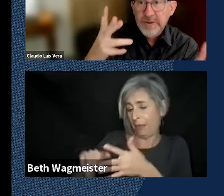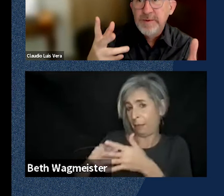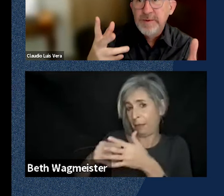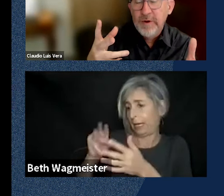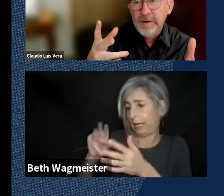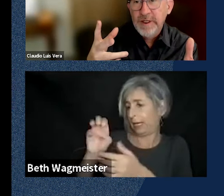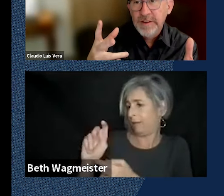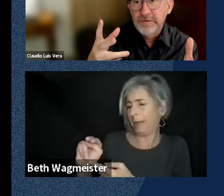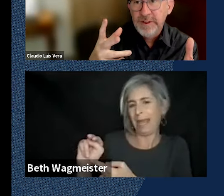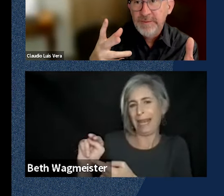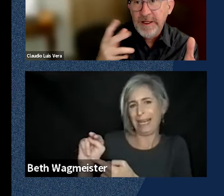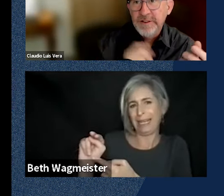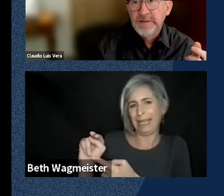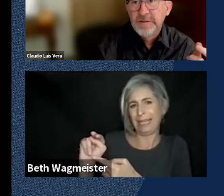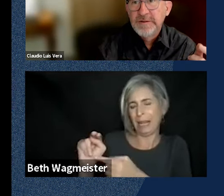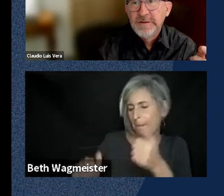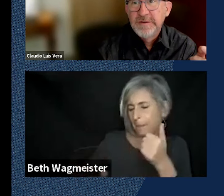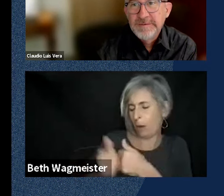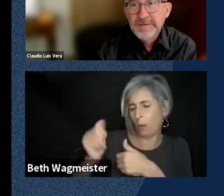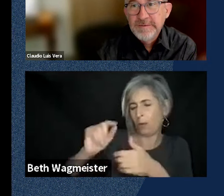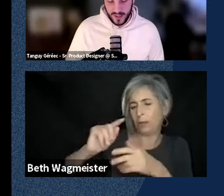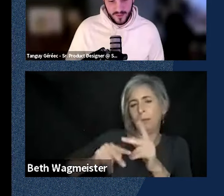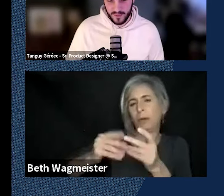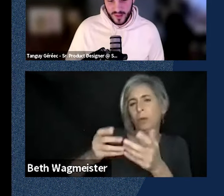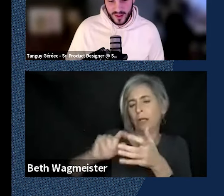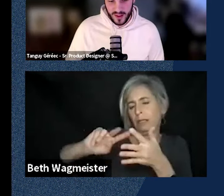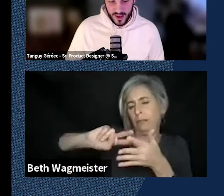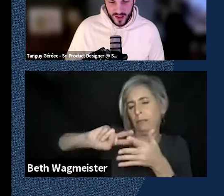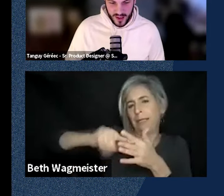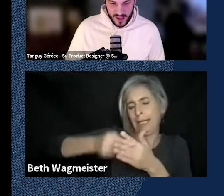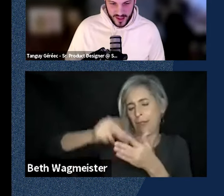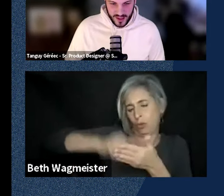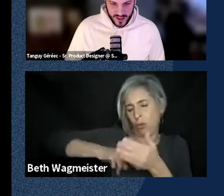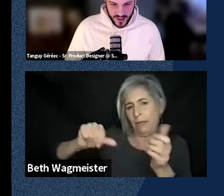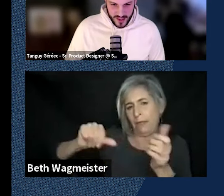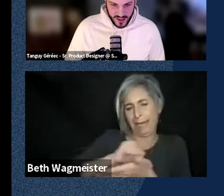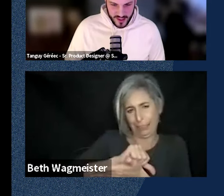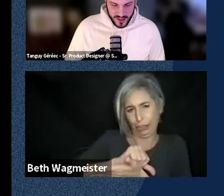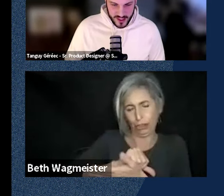most people want to begin to read the page. Exactly.